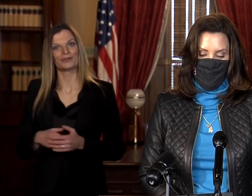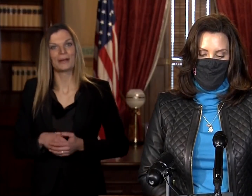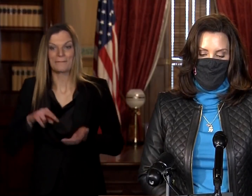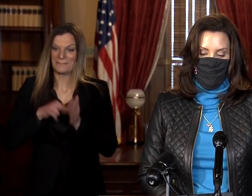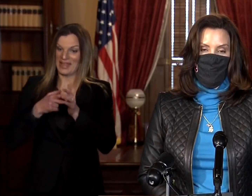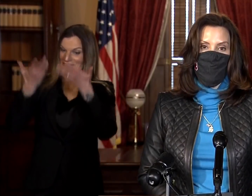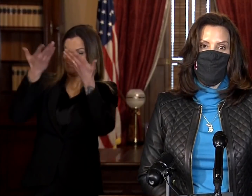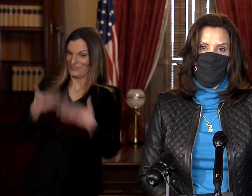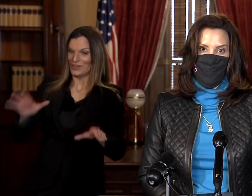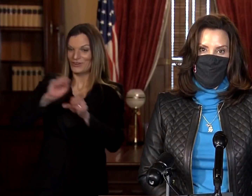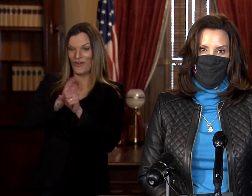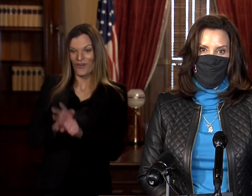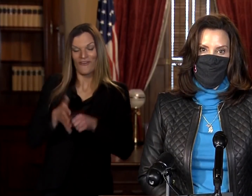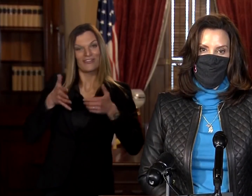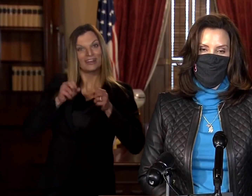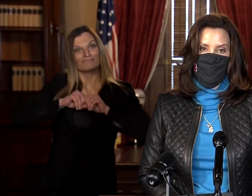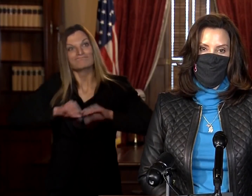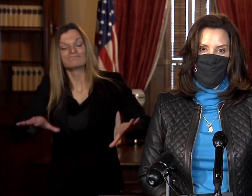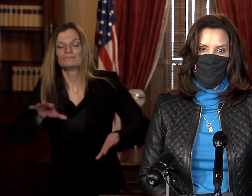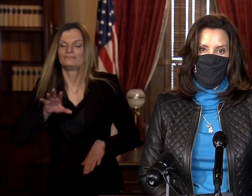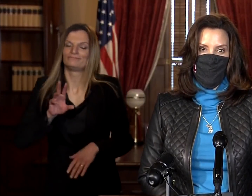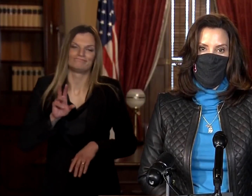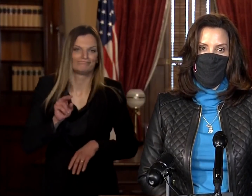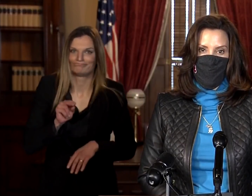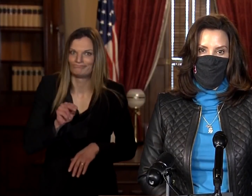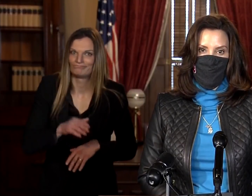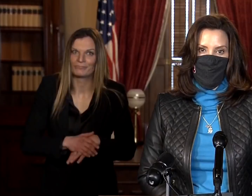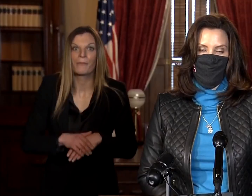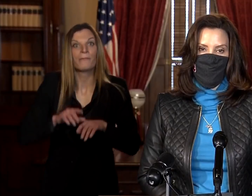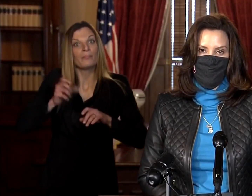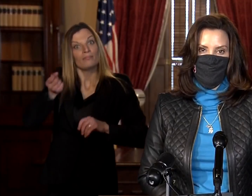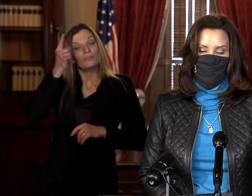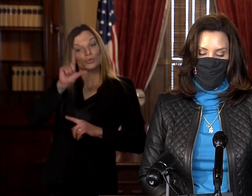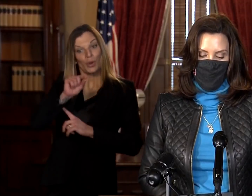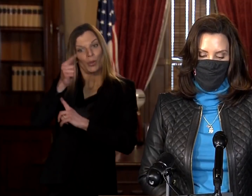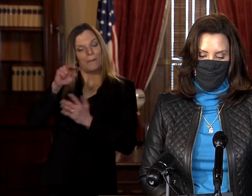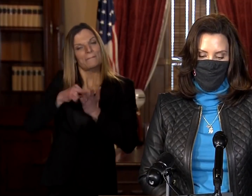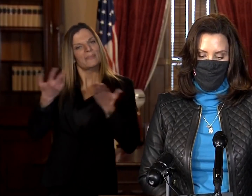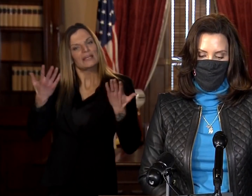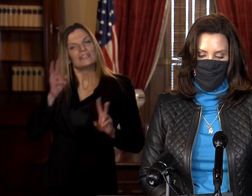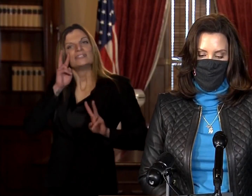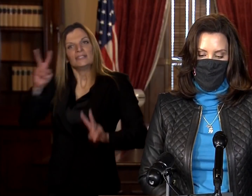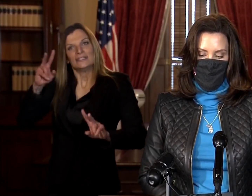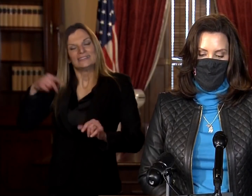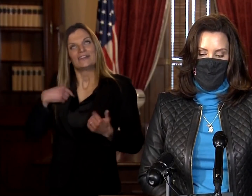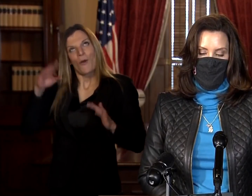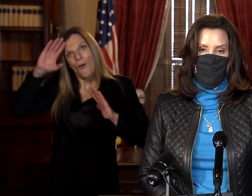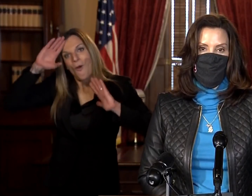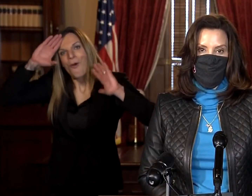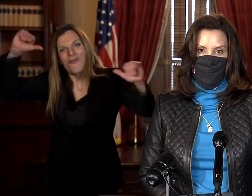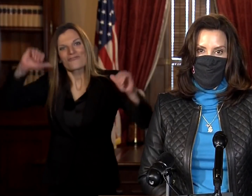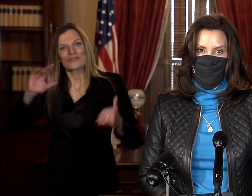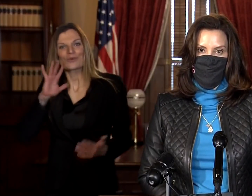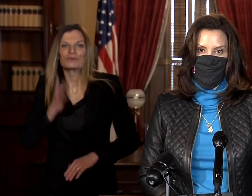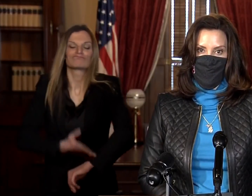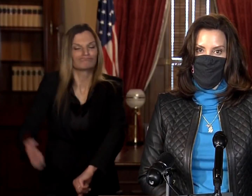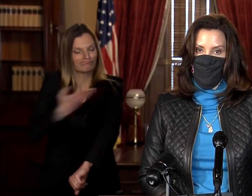this pandemic will not be over just with the beginning of a new just with the beginning of a new year, but with the new year year, but with the new year comes renewed hope and reasons